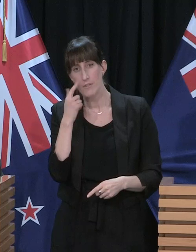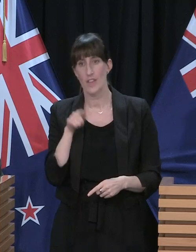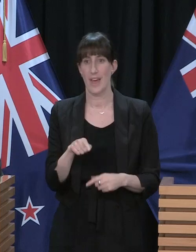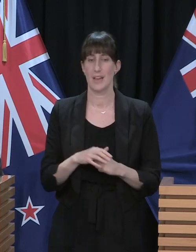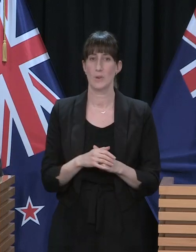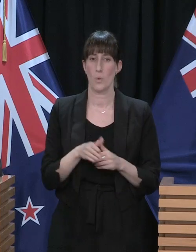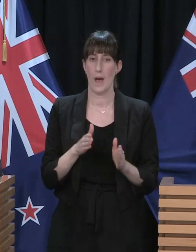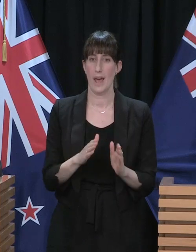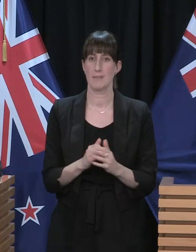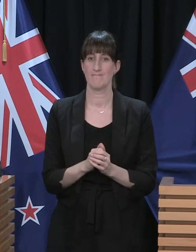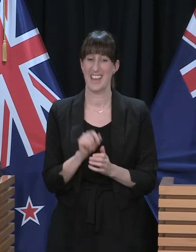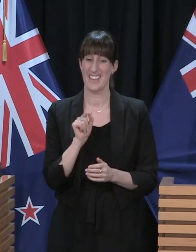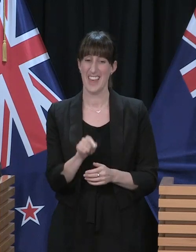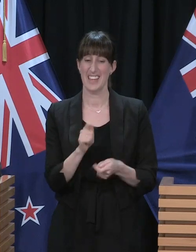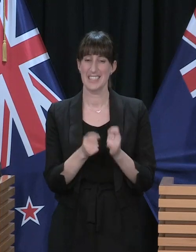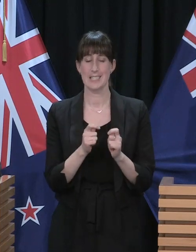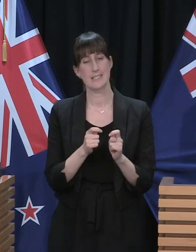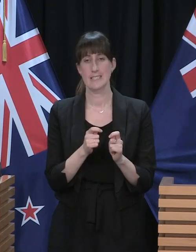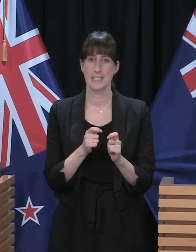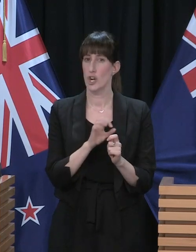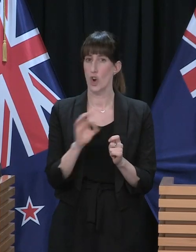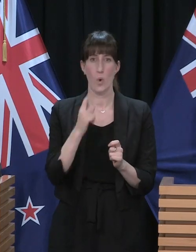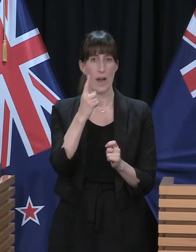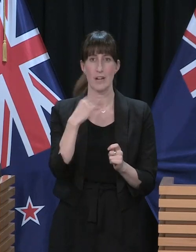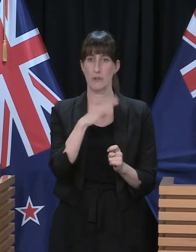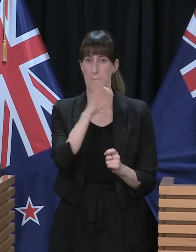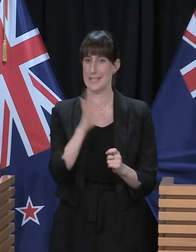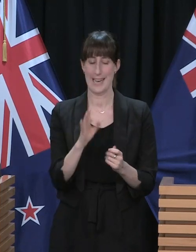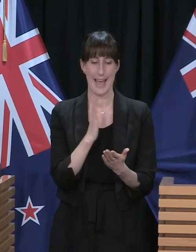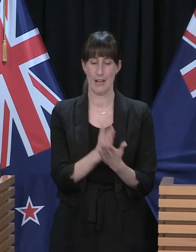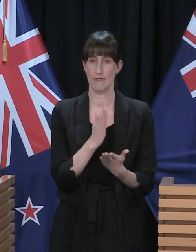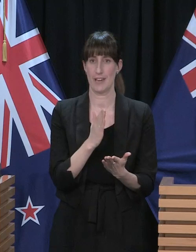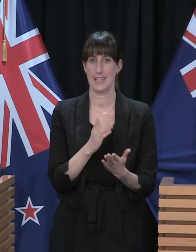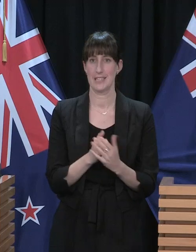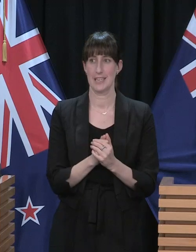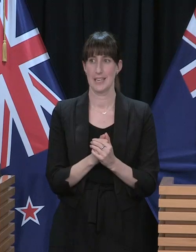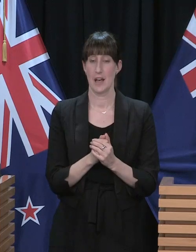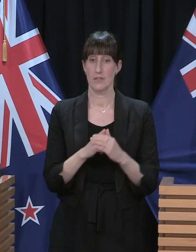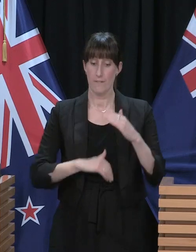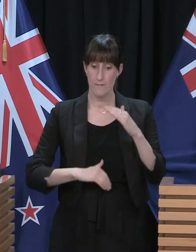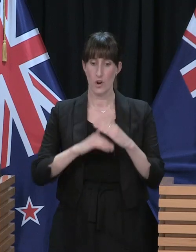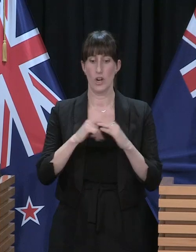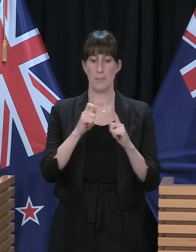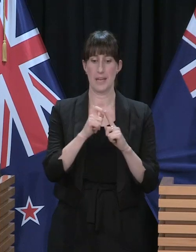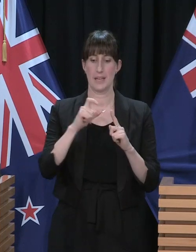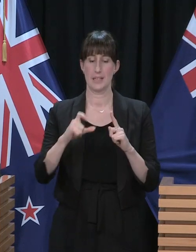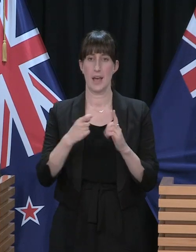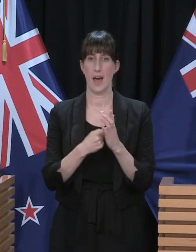testing which is what the UK are using. It is still not as